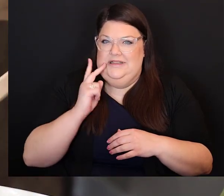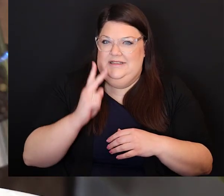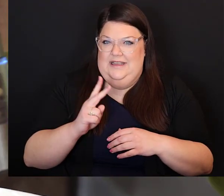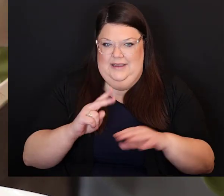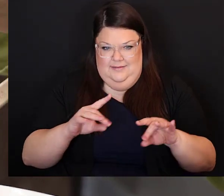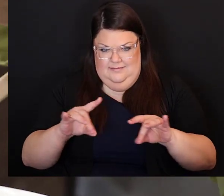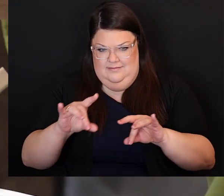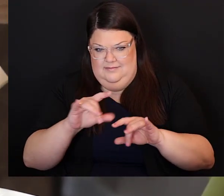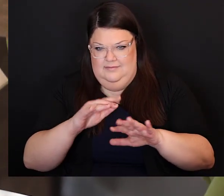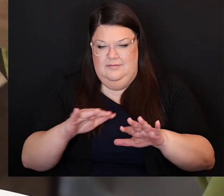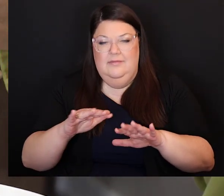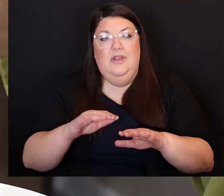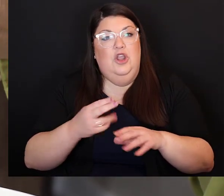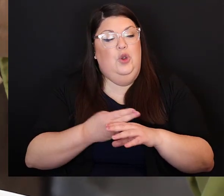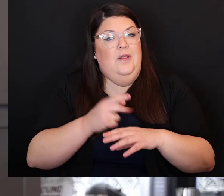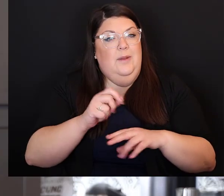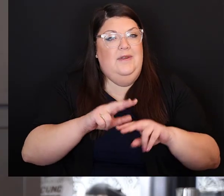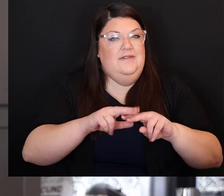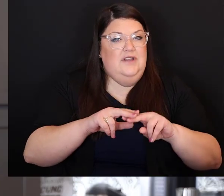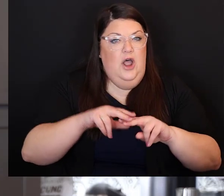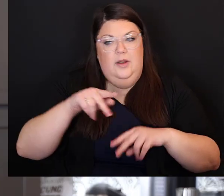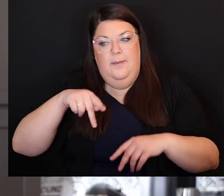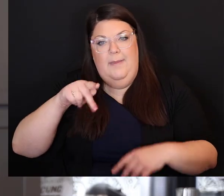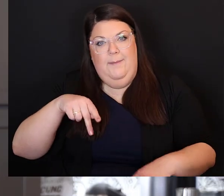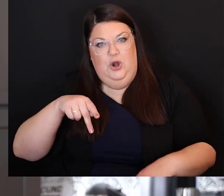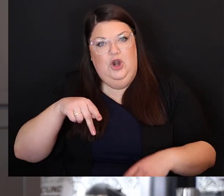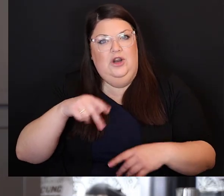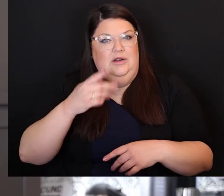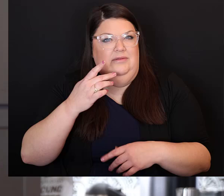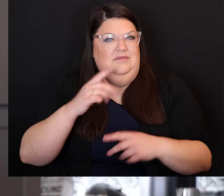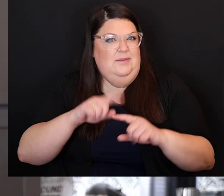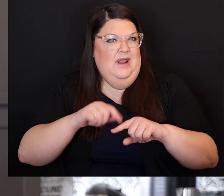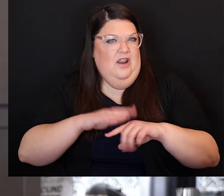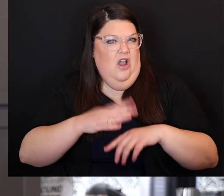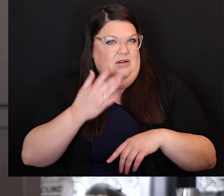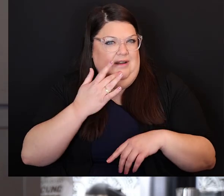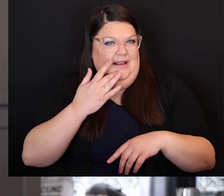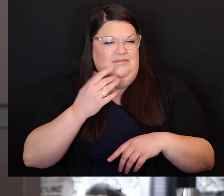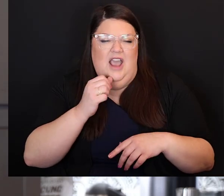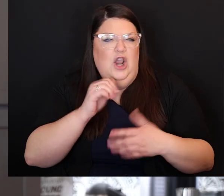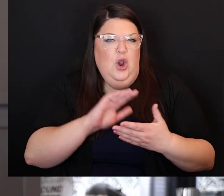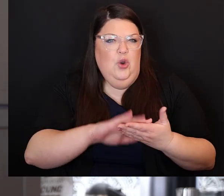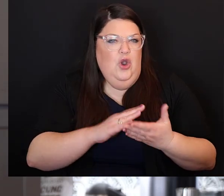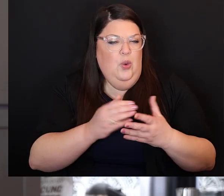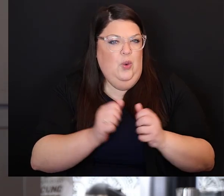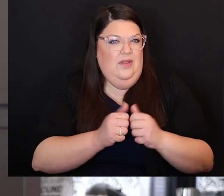Use a little salt and pepper to taste. I know you guys know I don't cook a lot with salt, but every once in a while, I gotta put some in there to bring out the flavor,